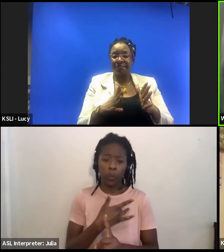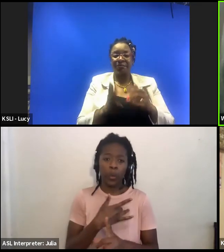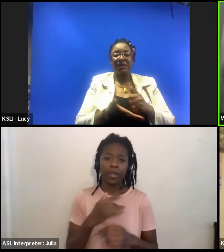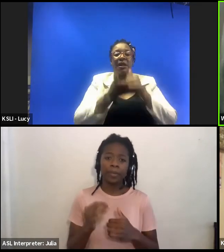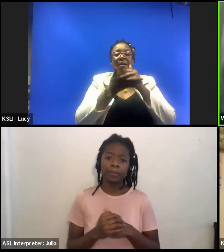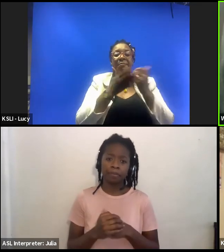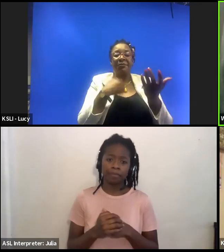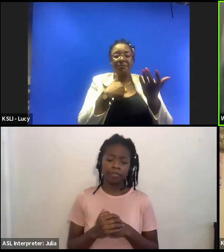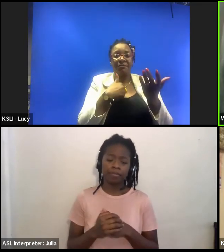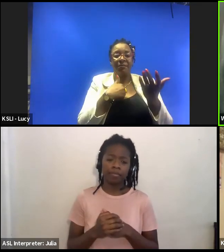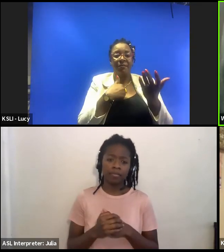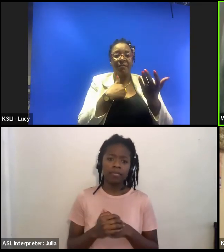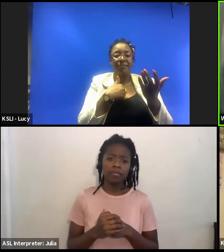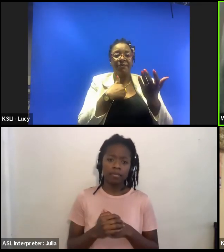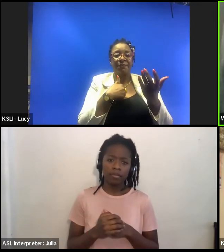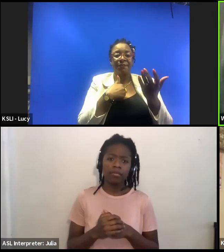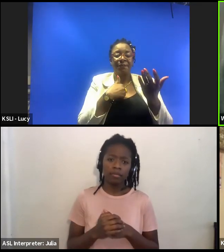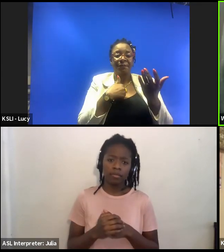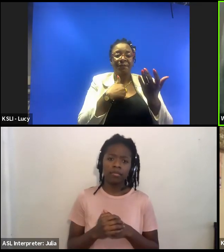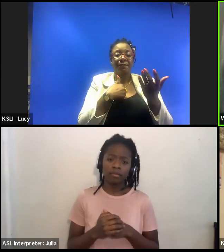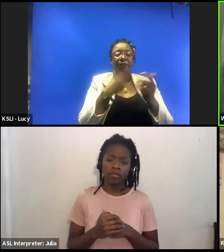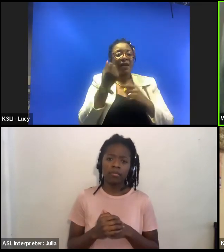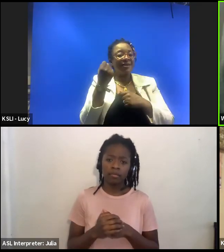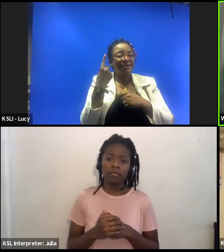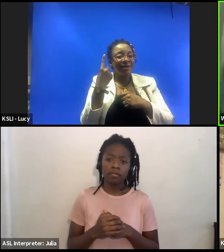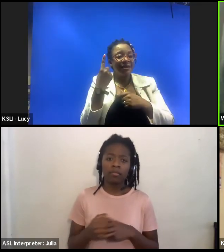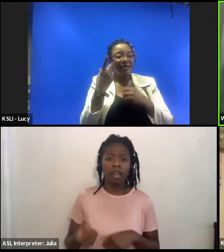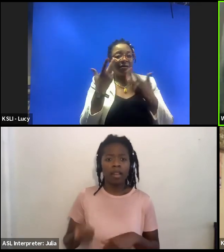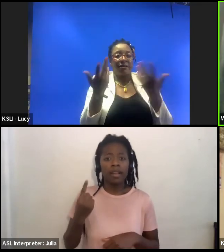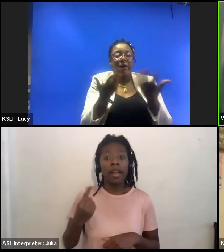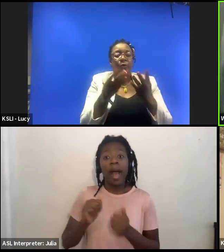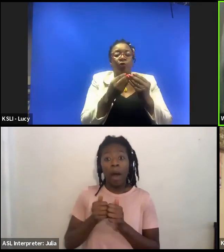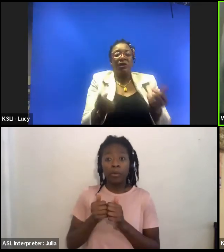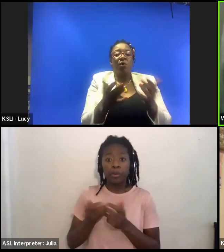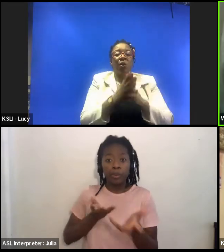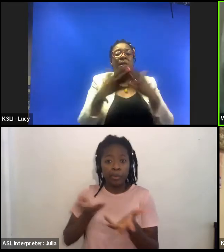and it's helped me understand how to deal with people better being a mom and all.